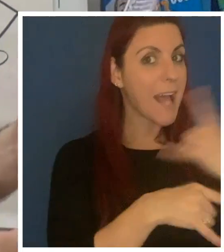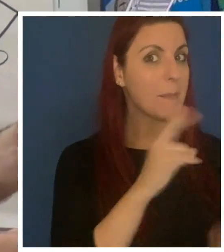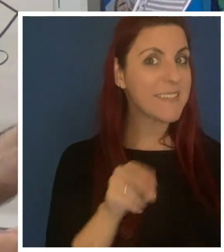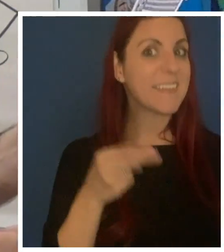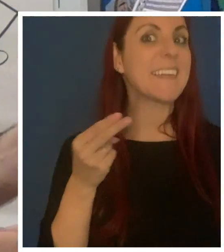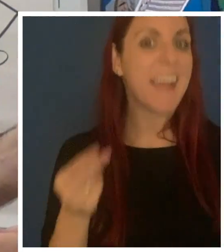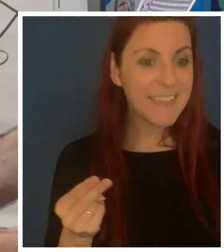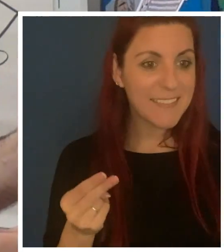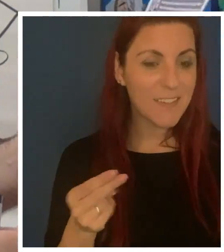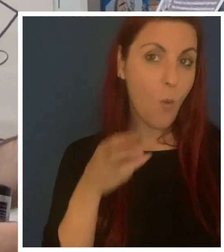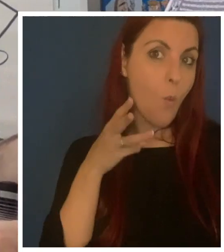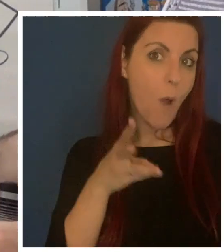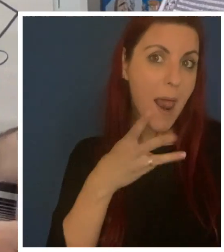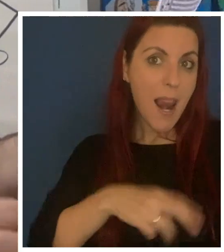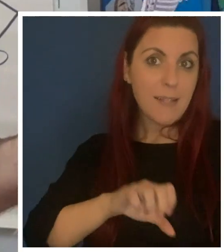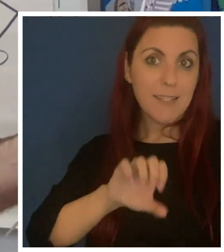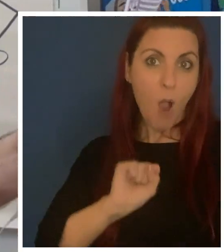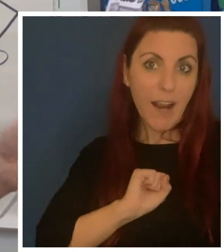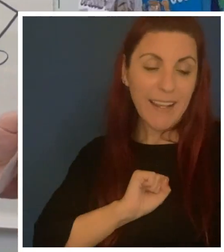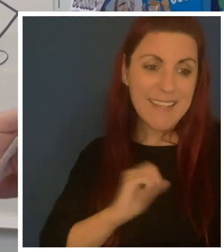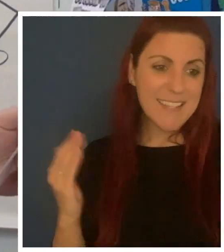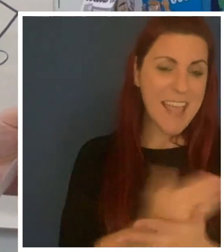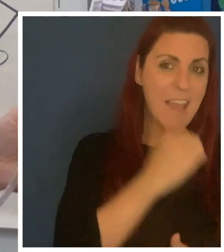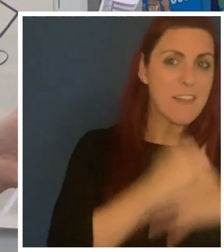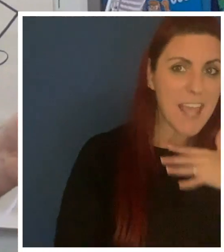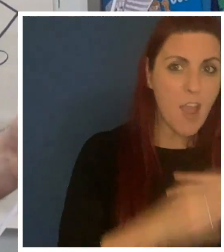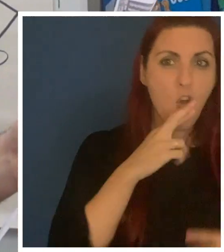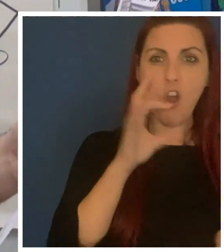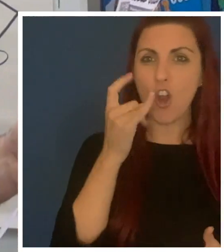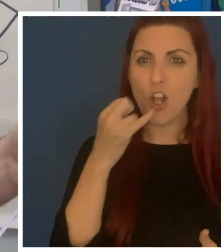Will Sparkie save the day or will Guzzler escape to waste energy another day, we